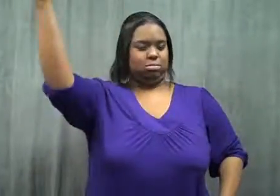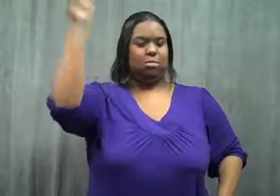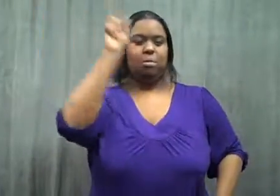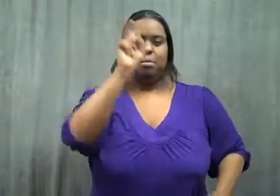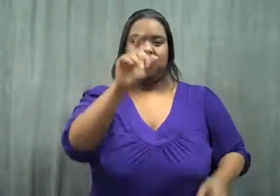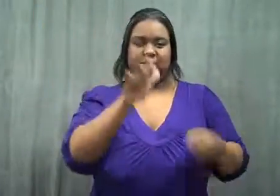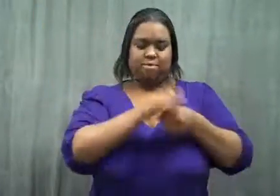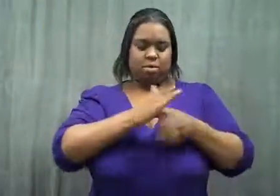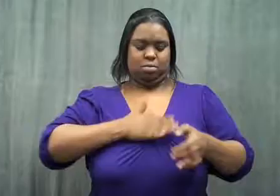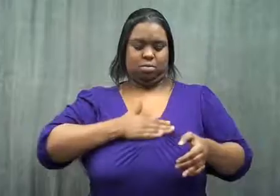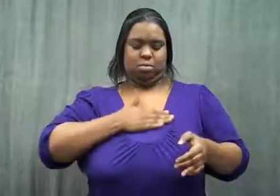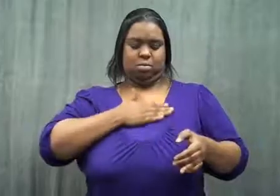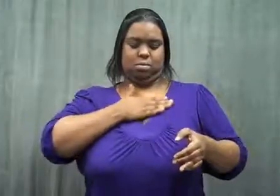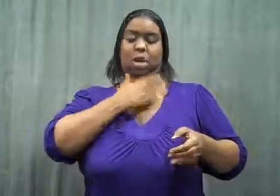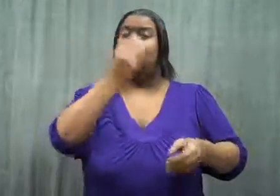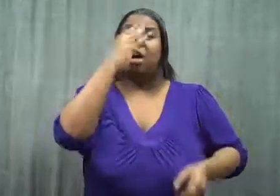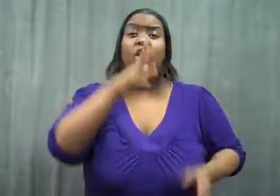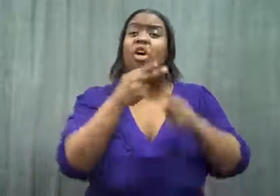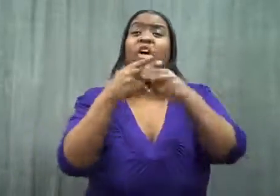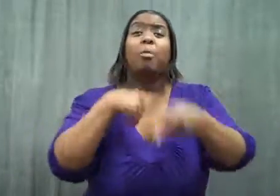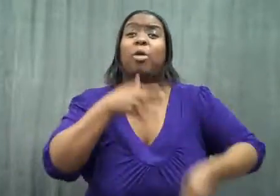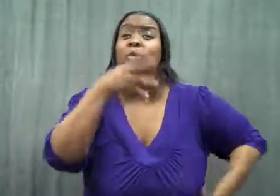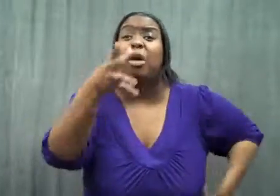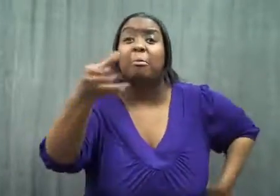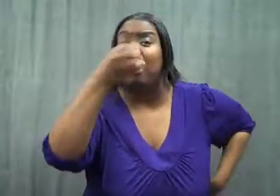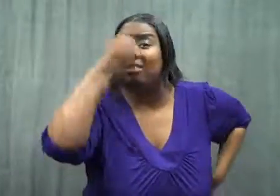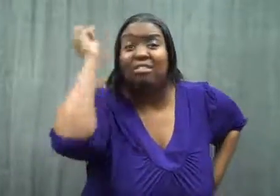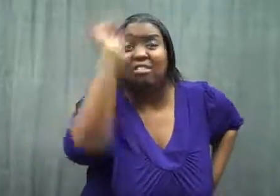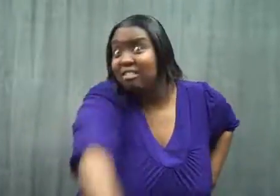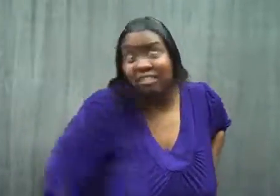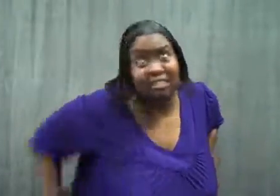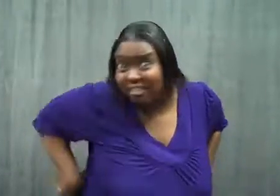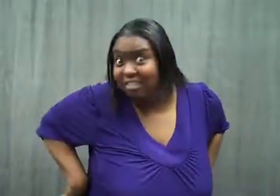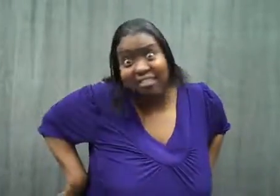I wanted it to cover me up. I don't care if you call me grandmaw!